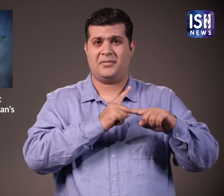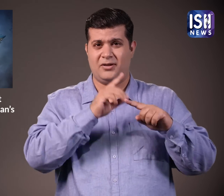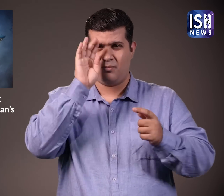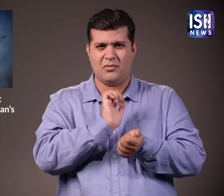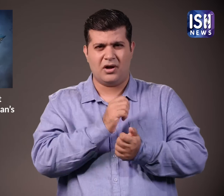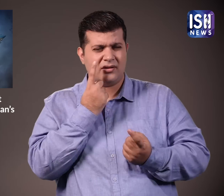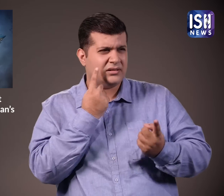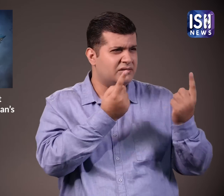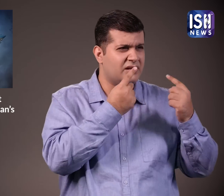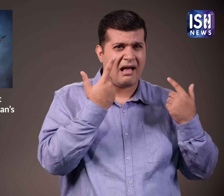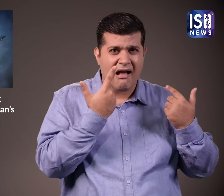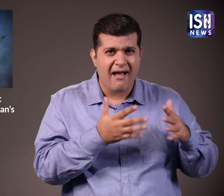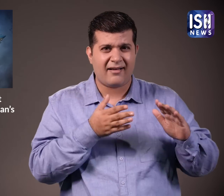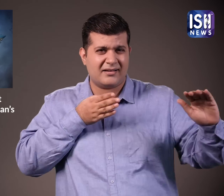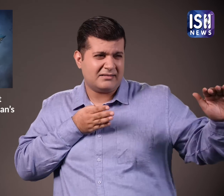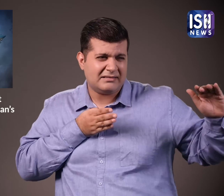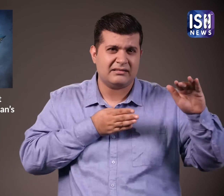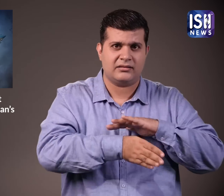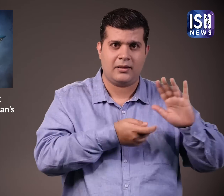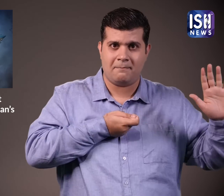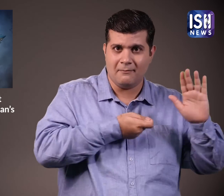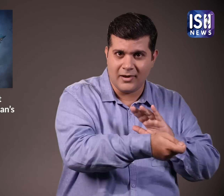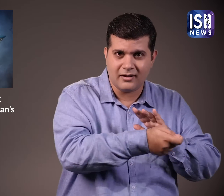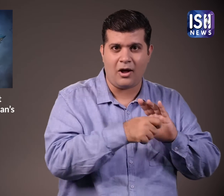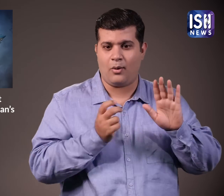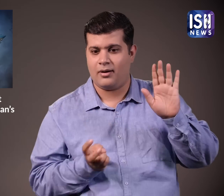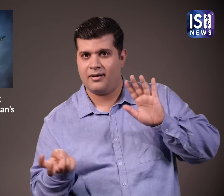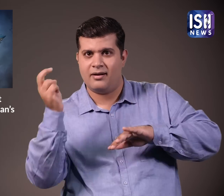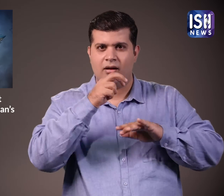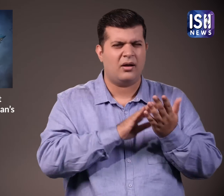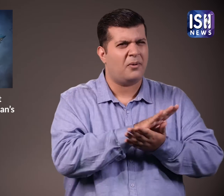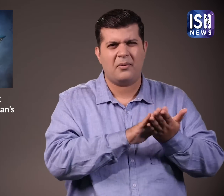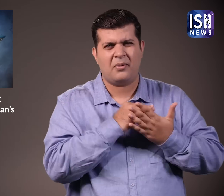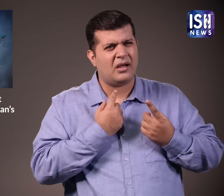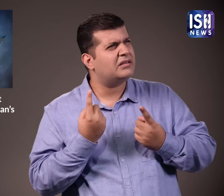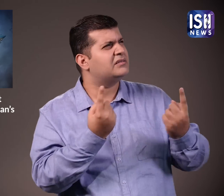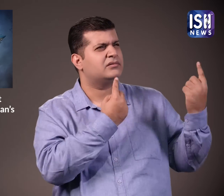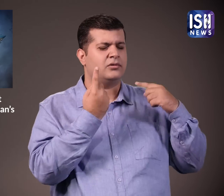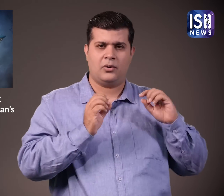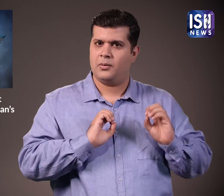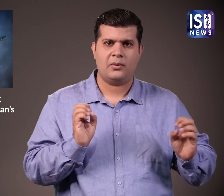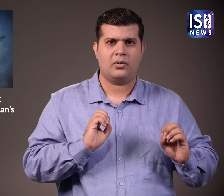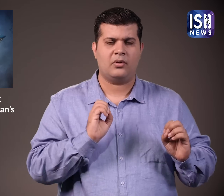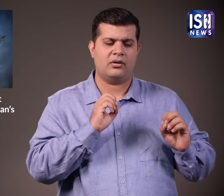Police revealed that there was no sign of forced entry in the room nor of any physical assault on the deceased.